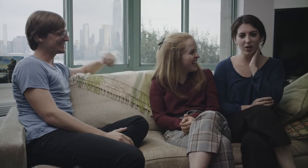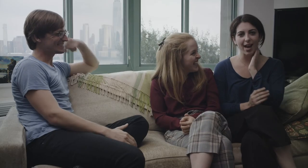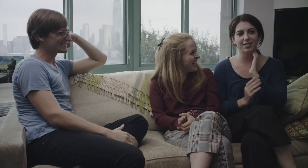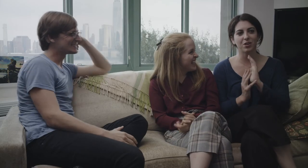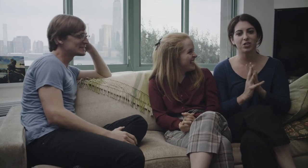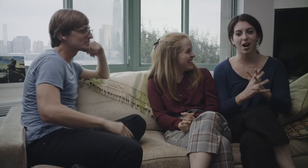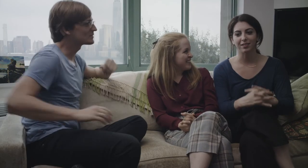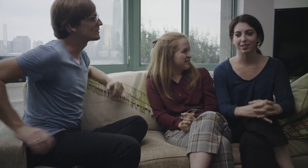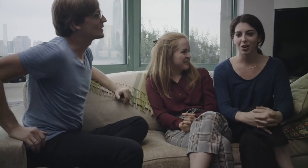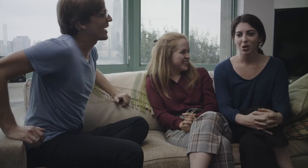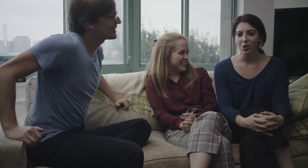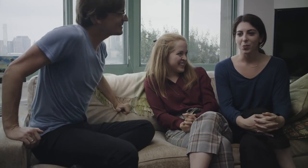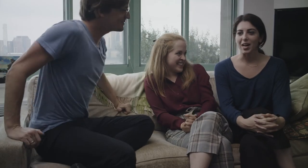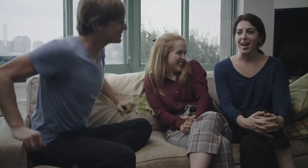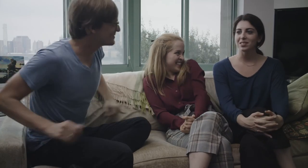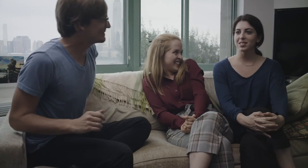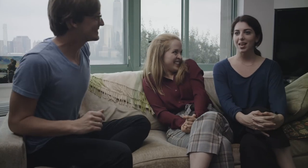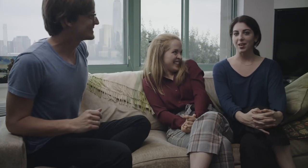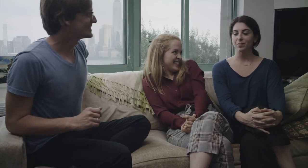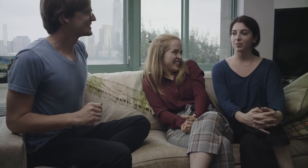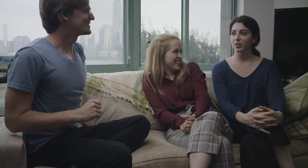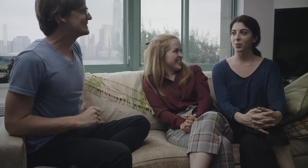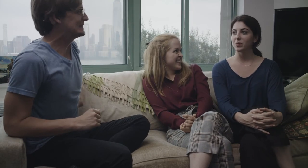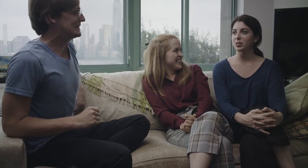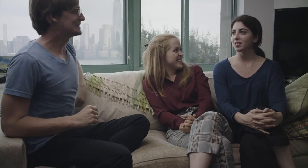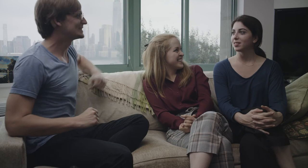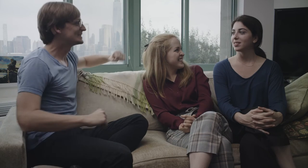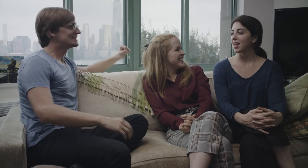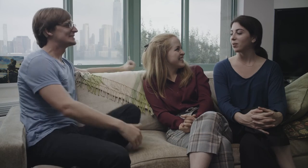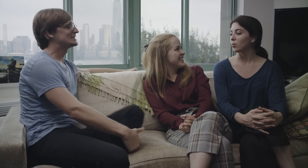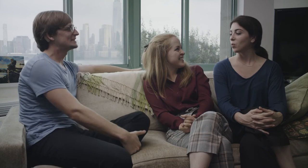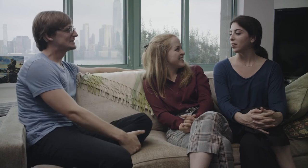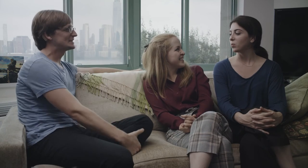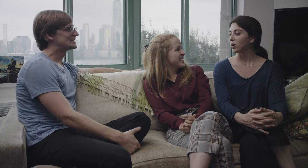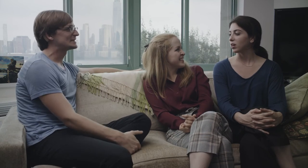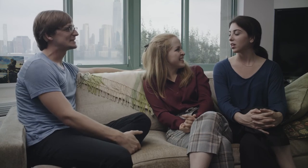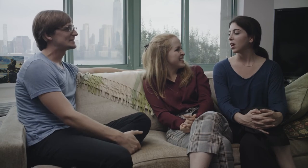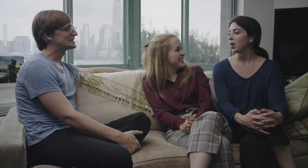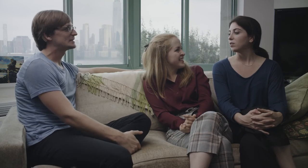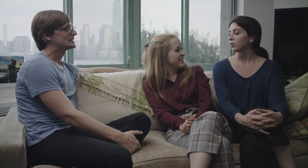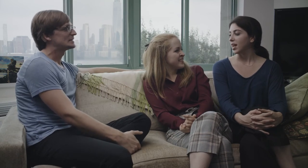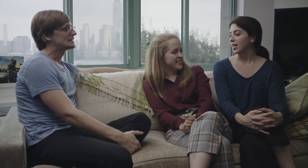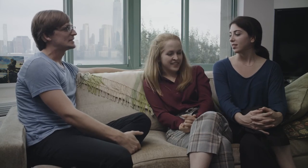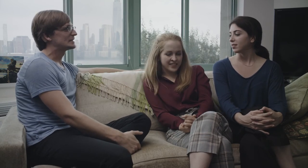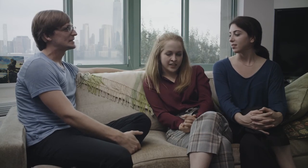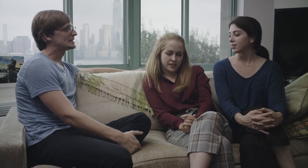: Okay, so John. We have this game. We will say a one-word phrase,